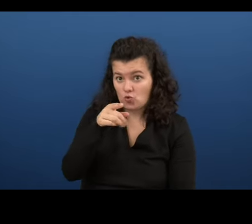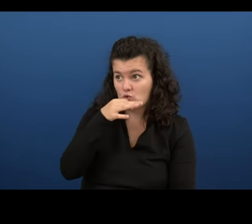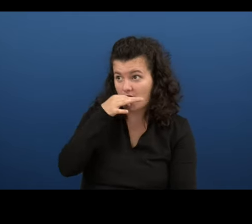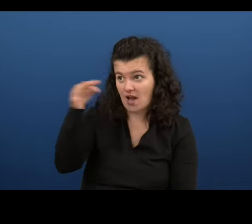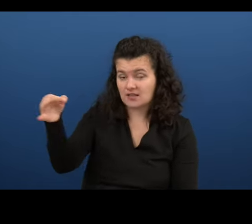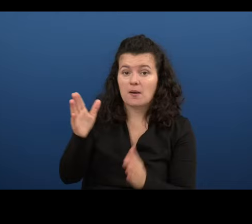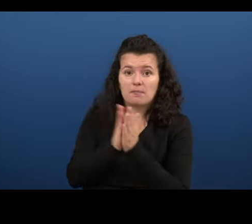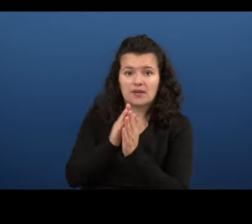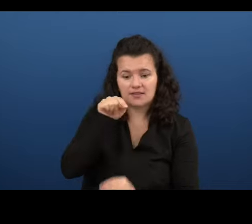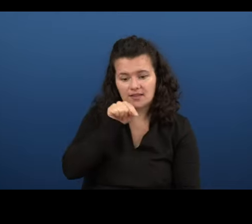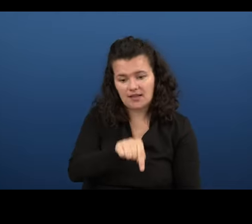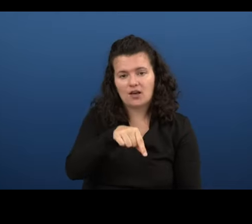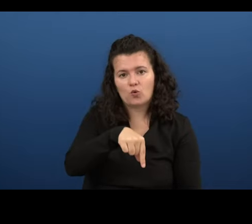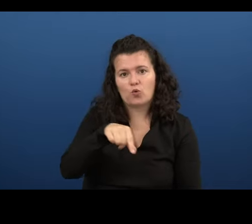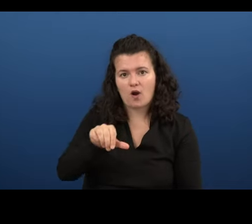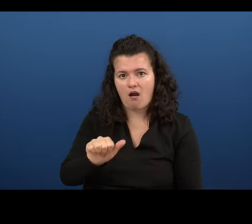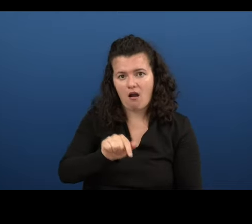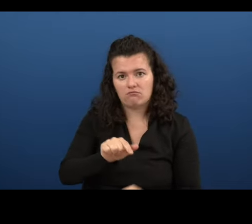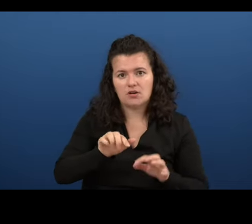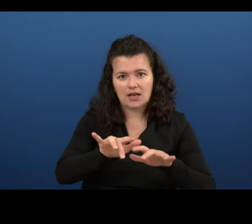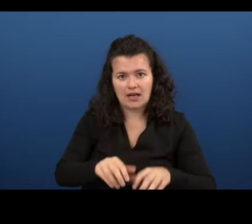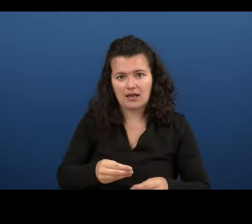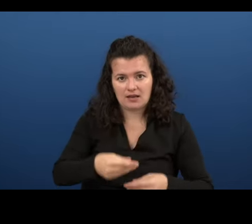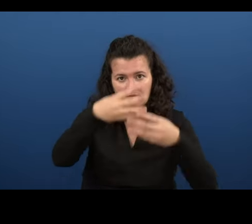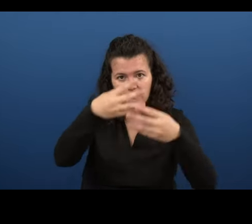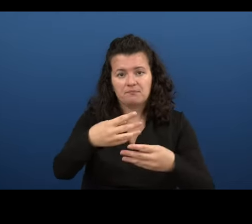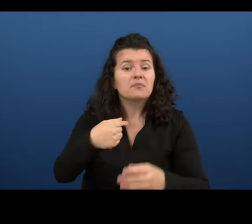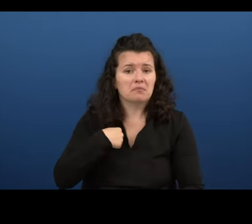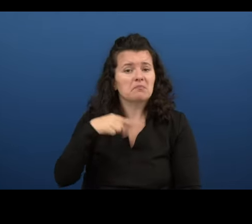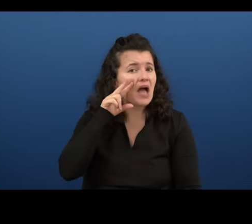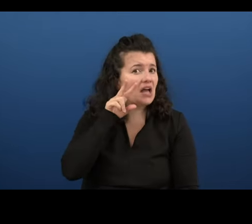q amp a box. I will be able to see the list of questions and read them to the speakers